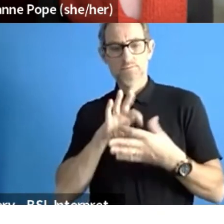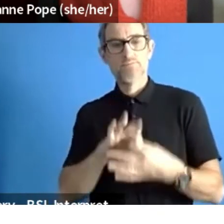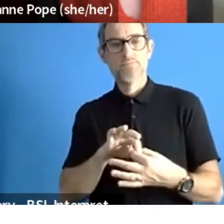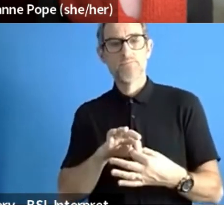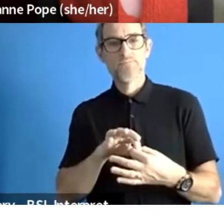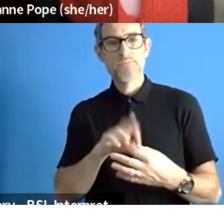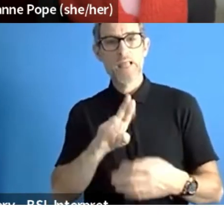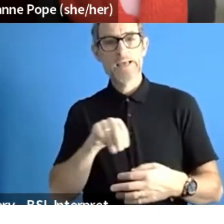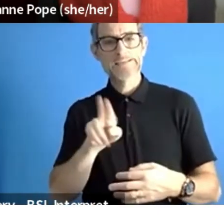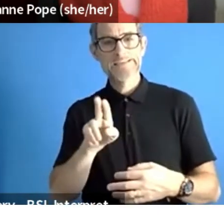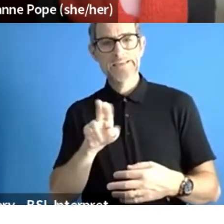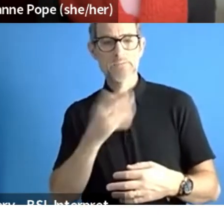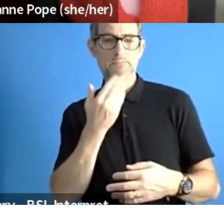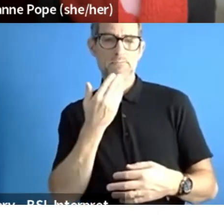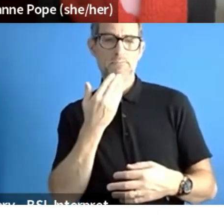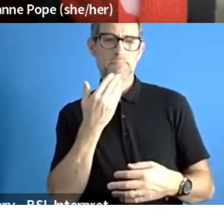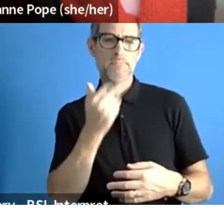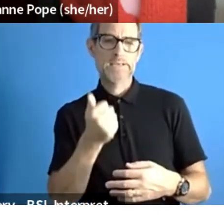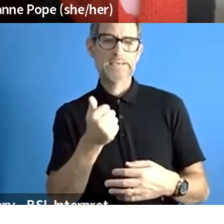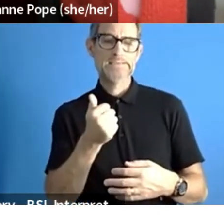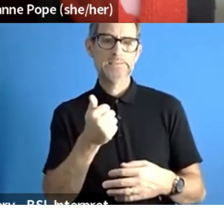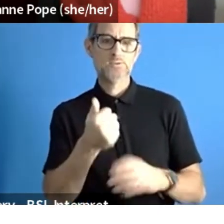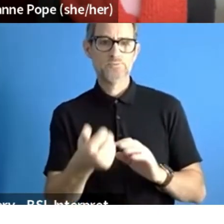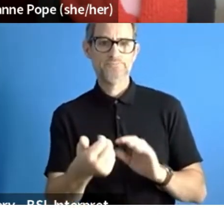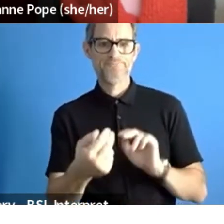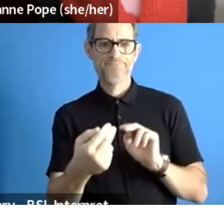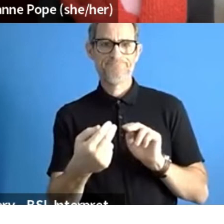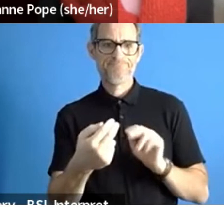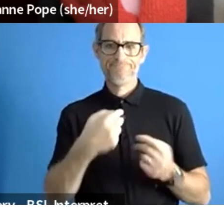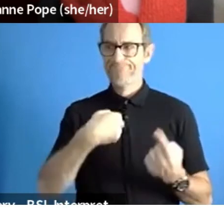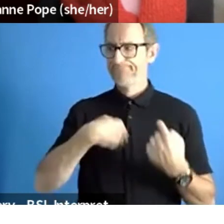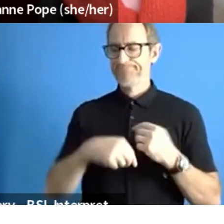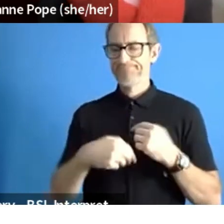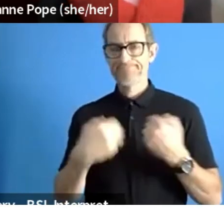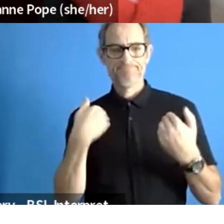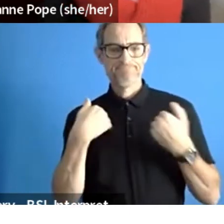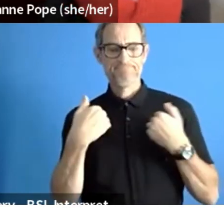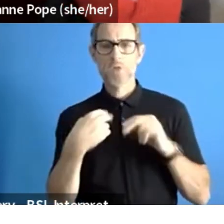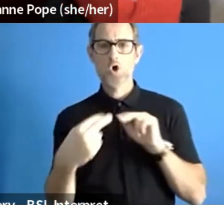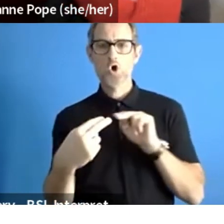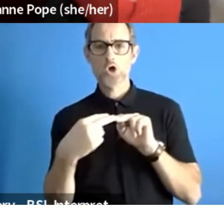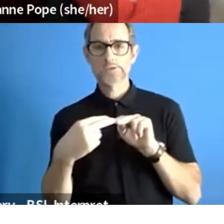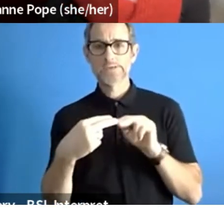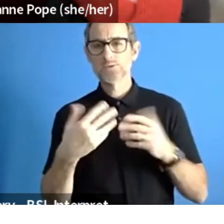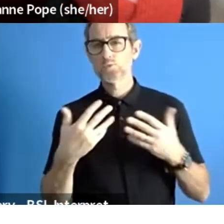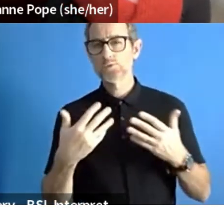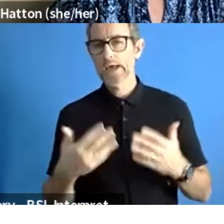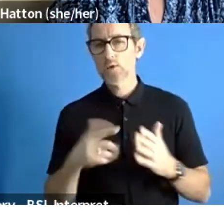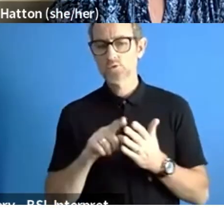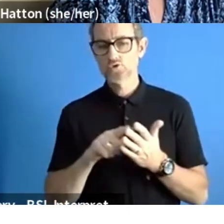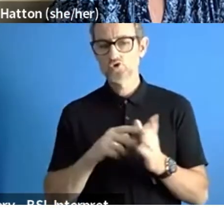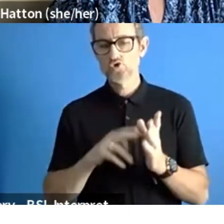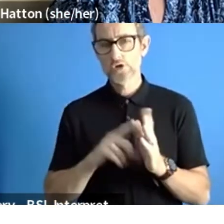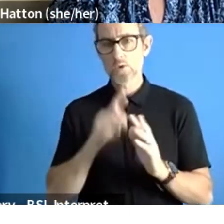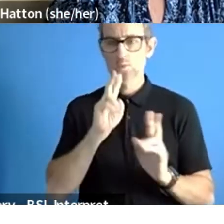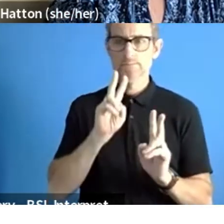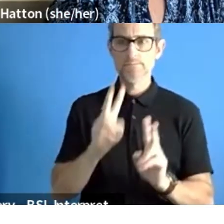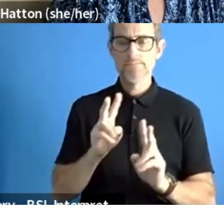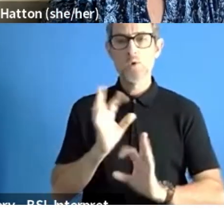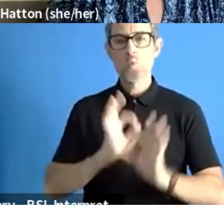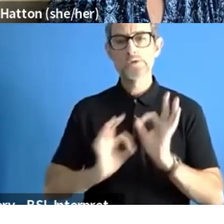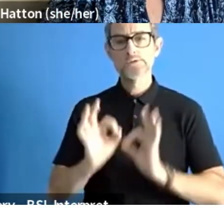on LinkedIn so you can join us there and we will head back to Jane for questions.